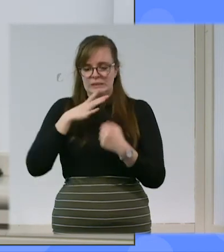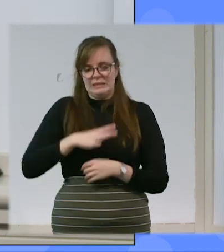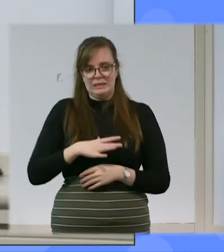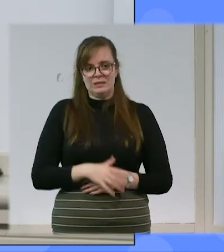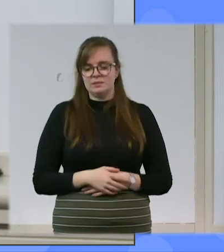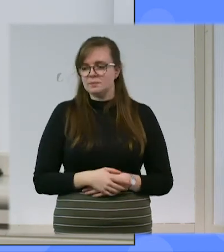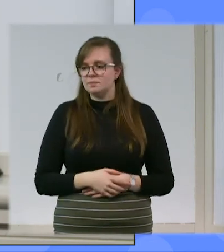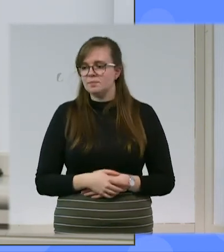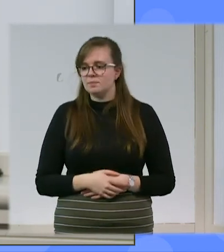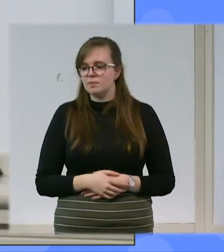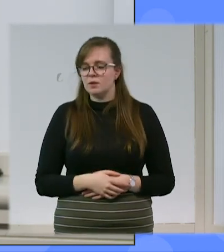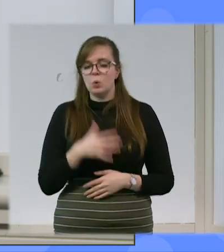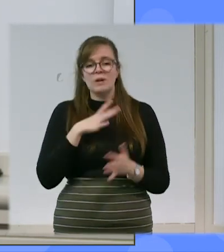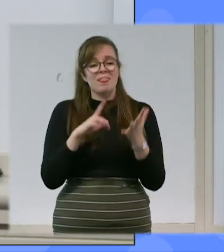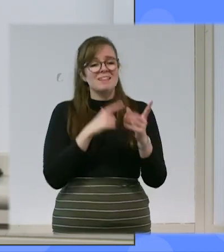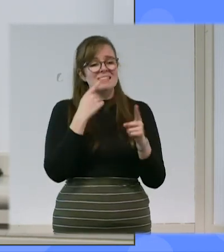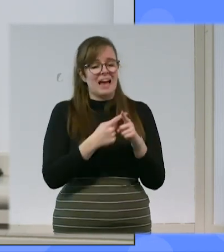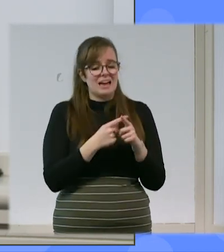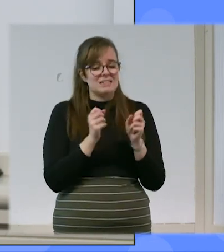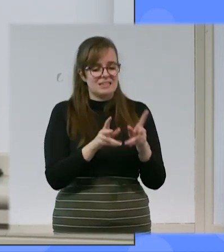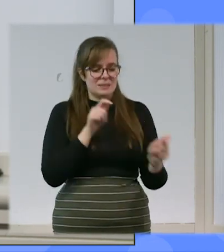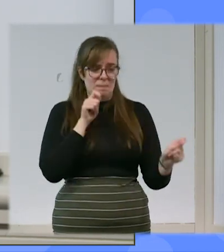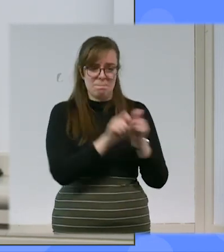reject the tax system and we talk about that a bit this morning in the political